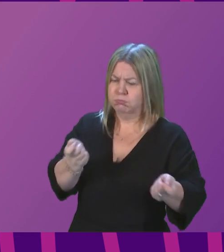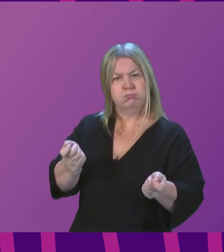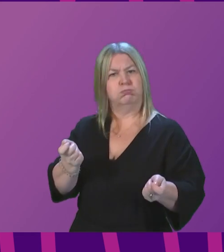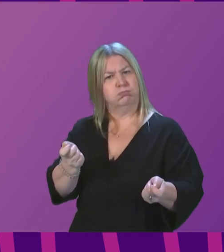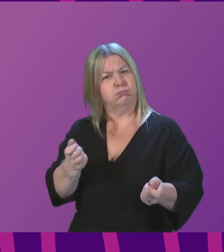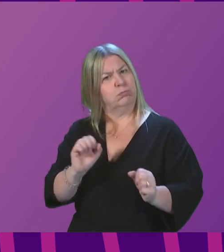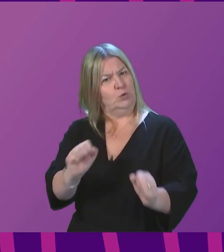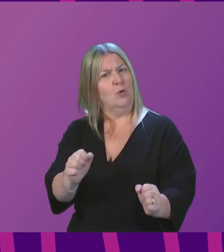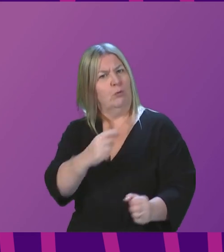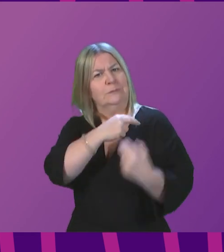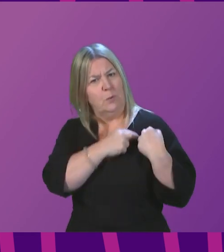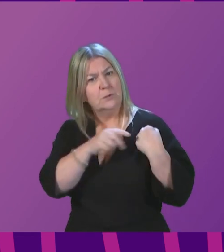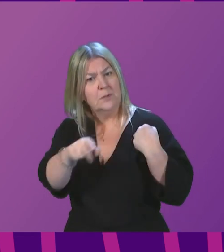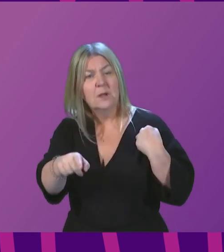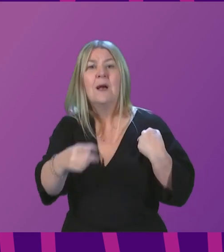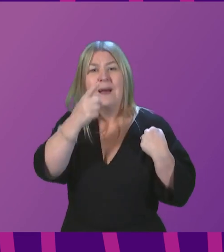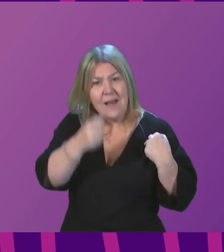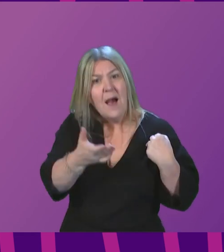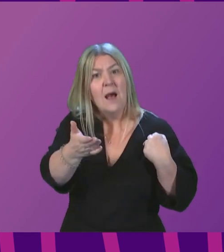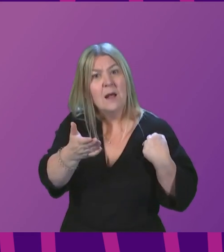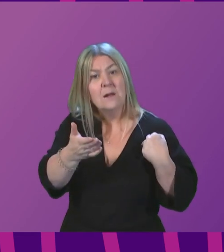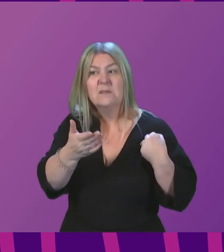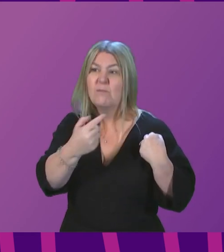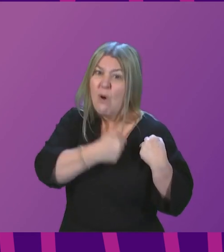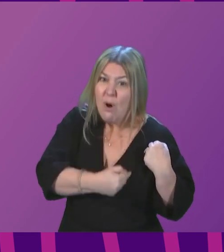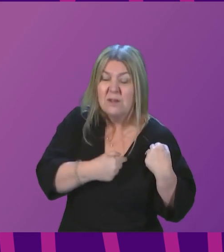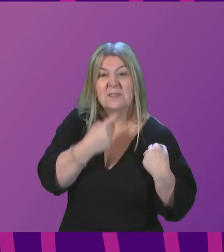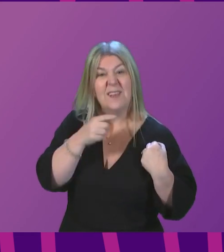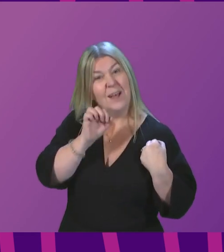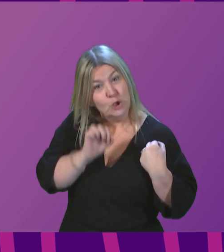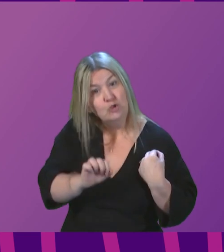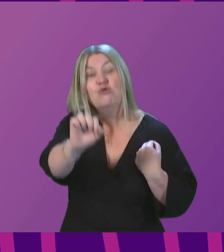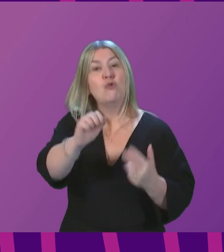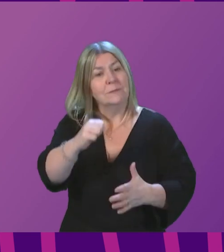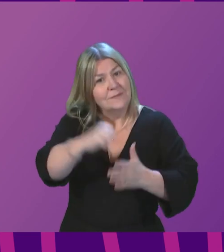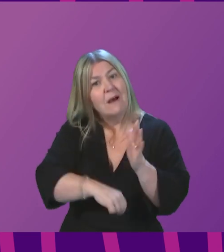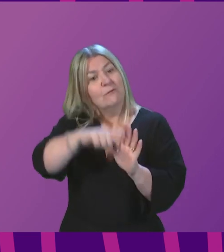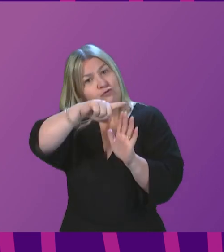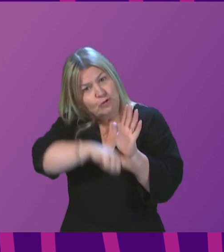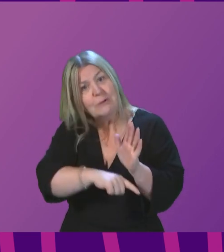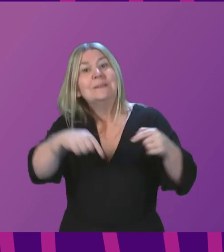Can she finally just admit that, by introducing the tough restrictions here in Scotland before